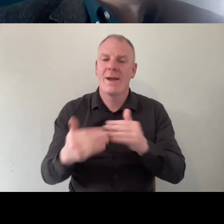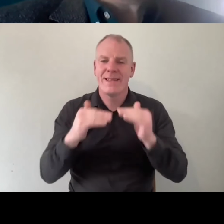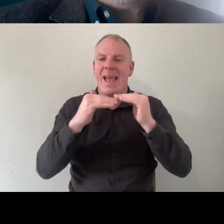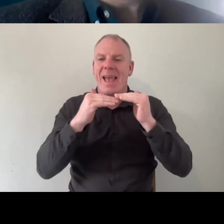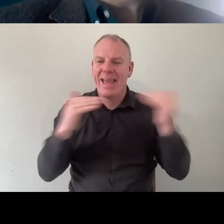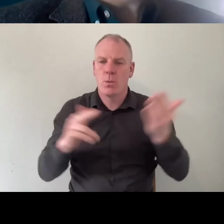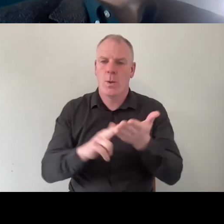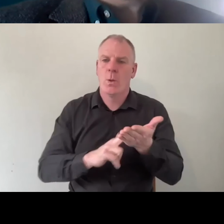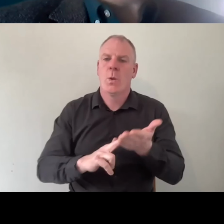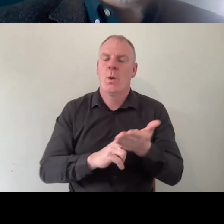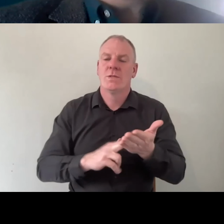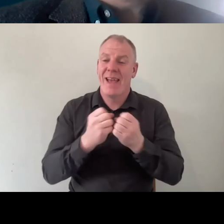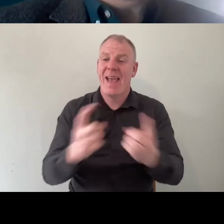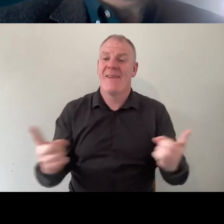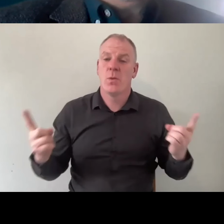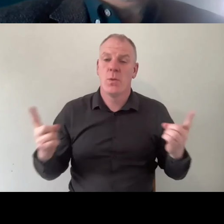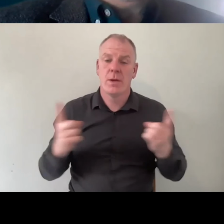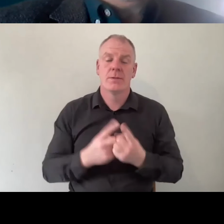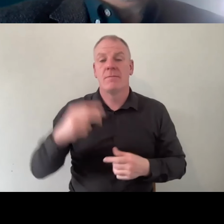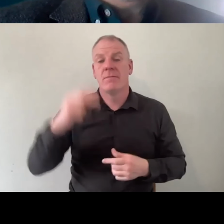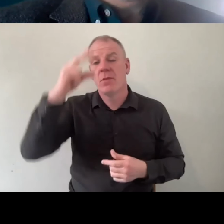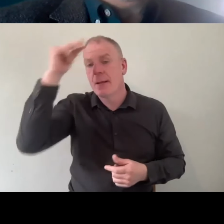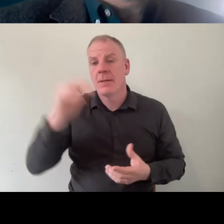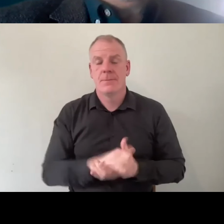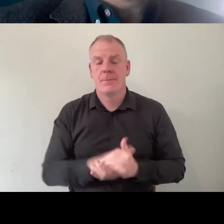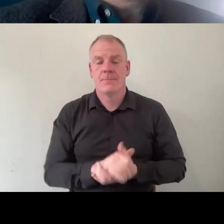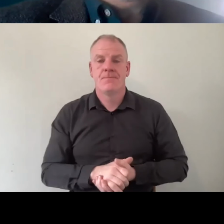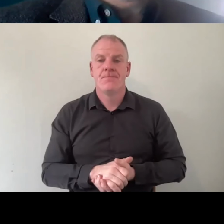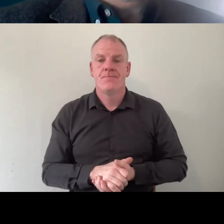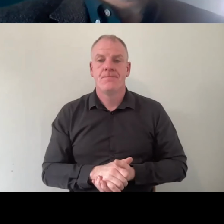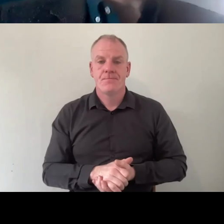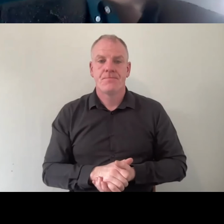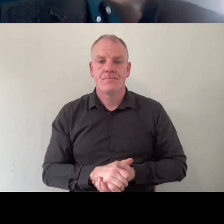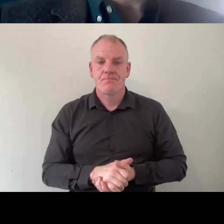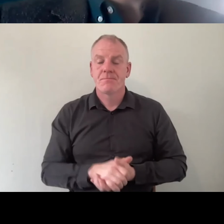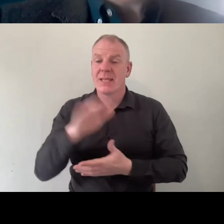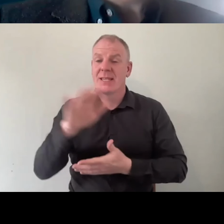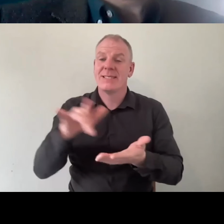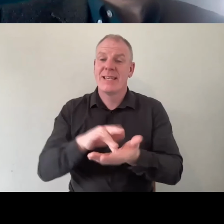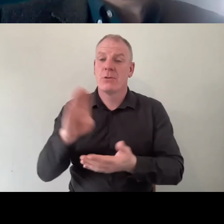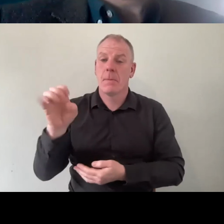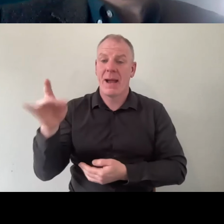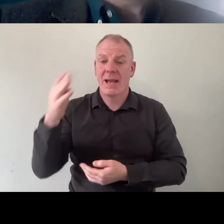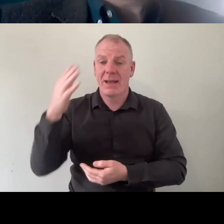and using the example of Central Bank of Ireland